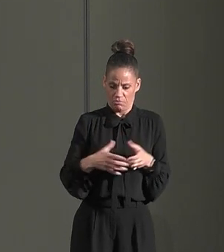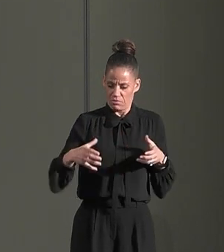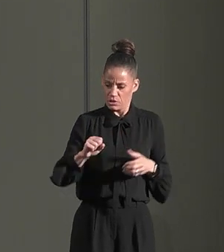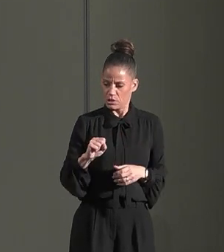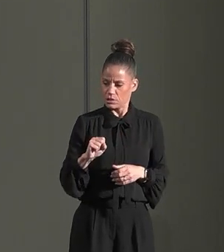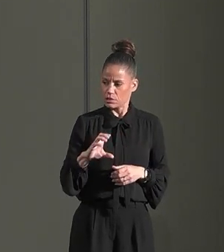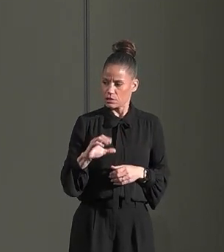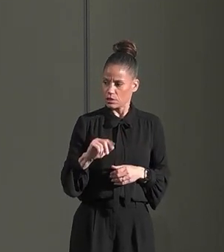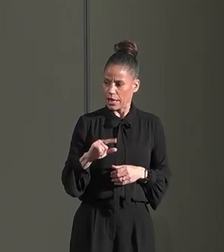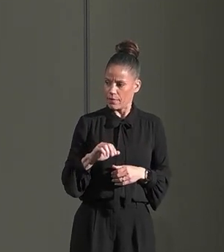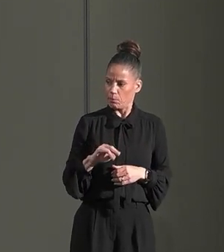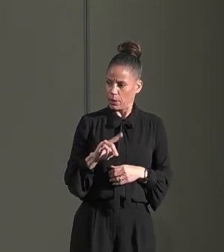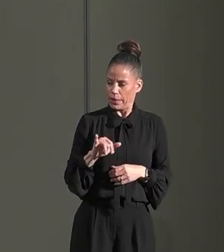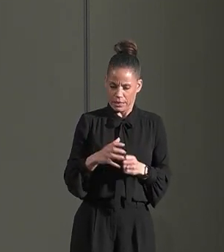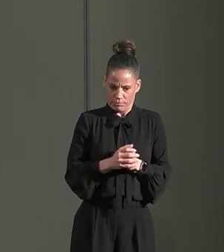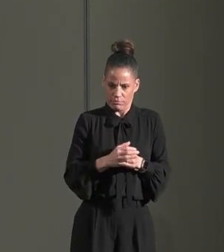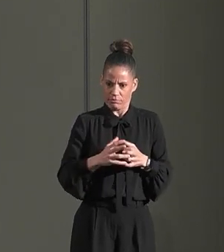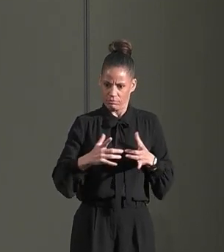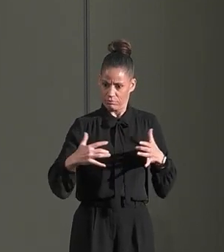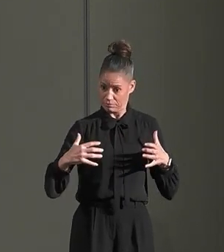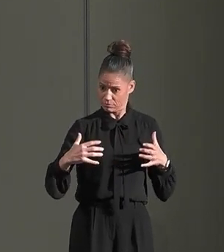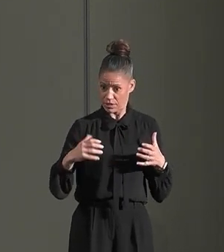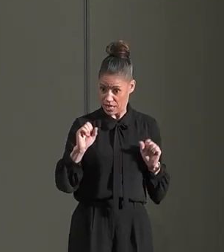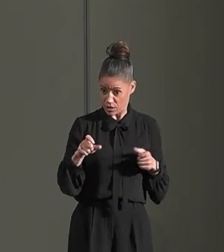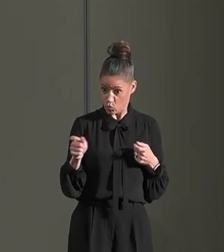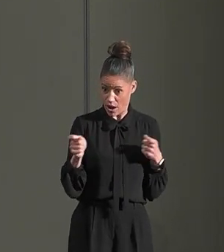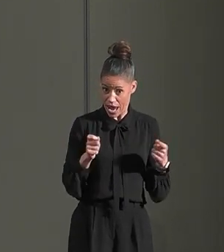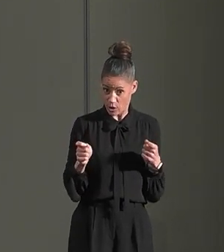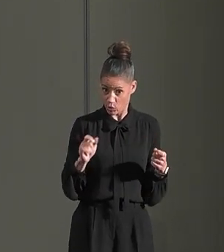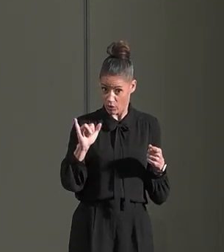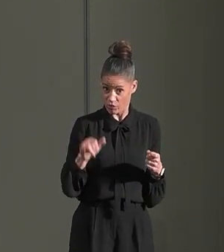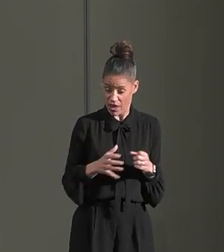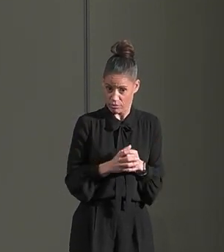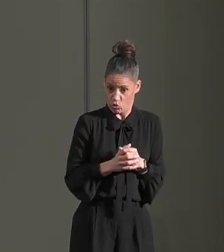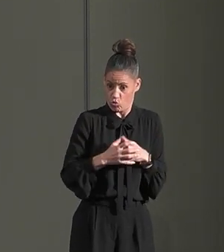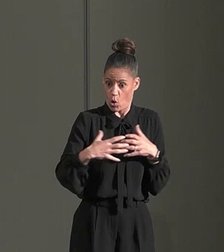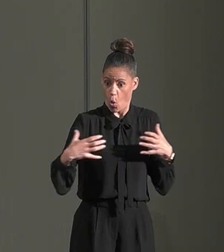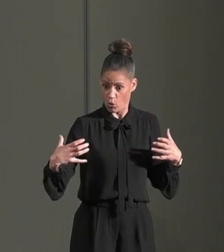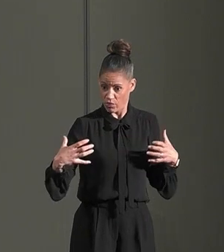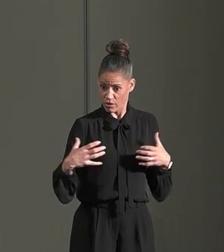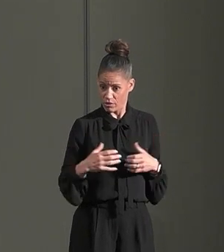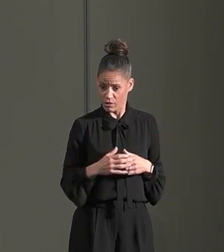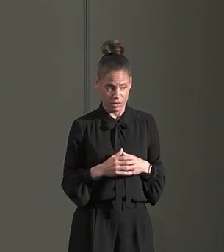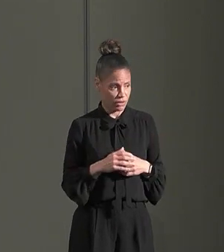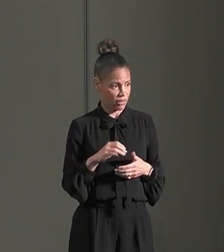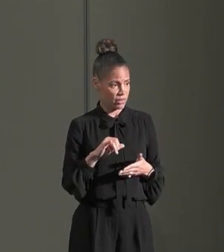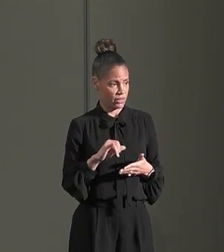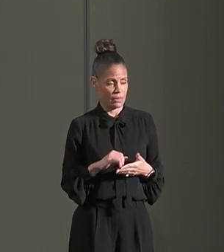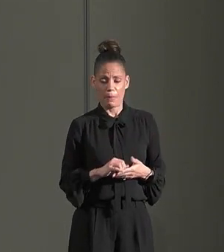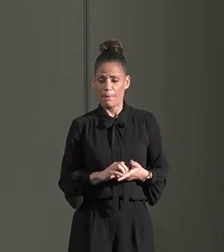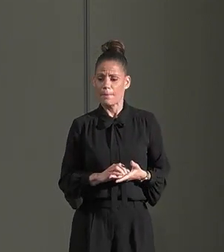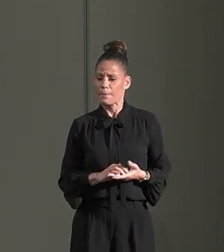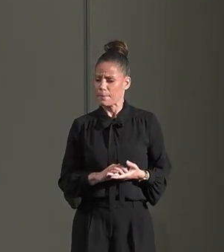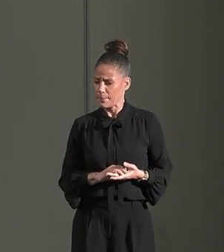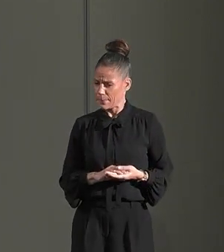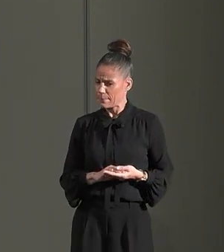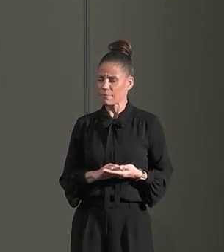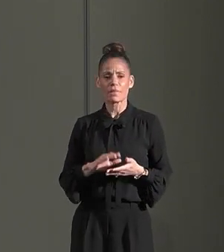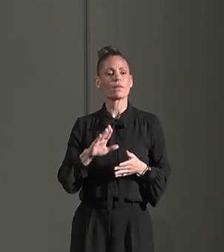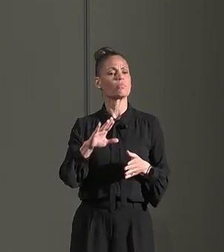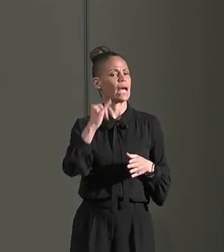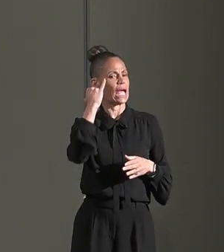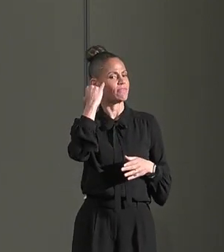to handle what the growth that the source has? >> ANNE SCALLAN: I understand the question you